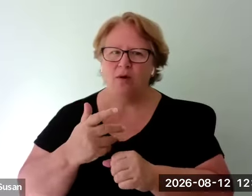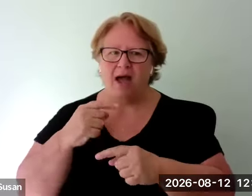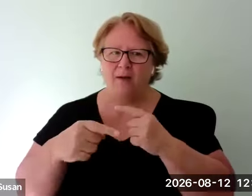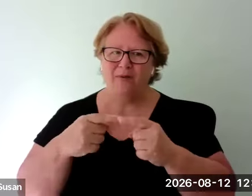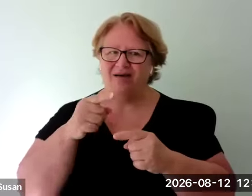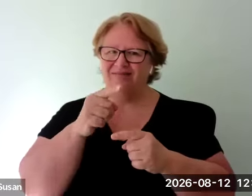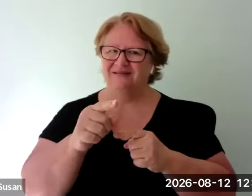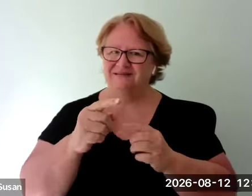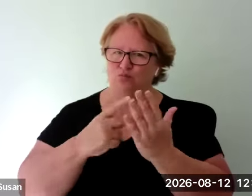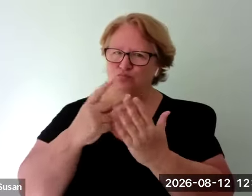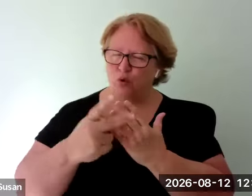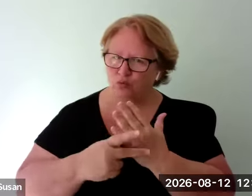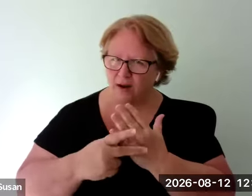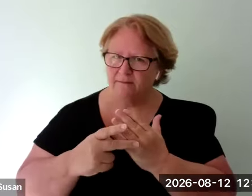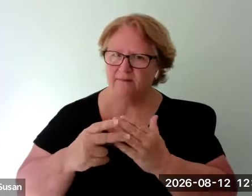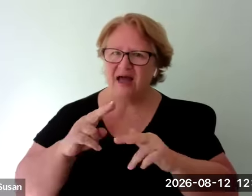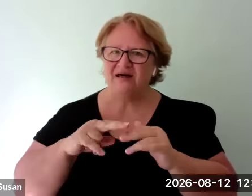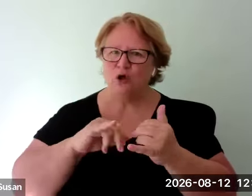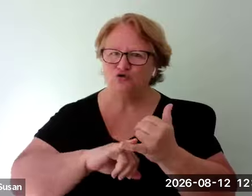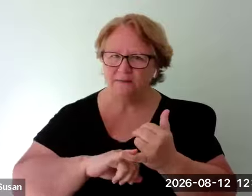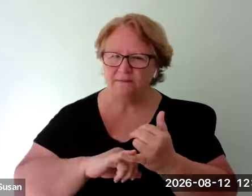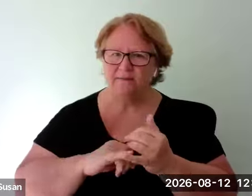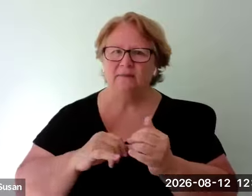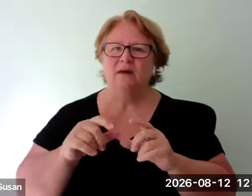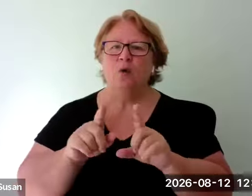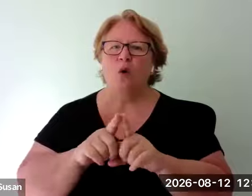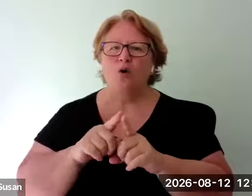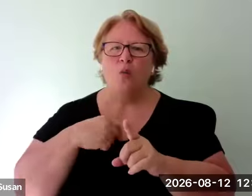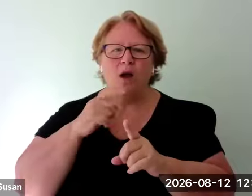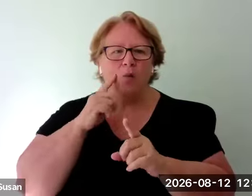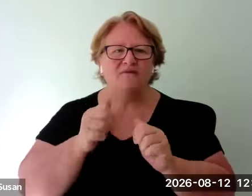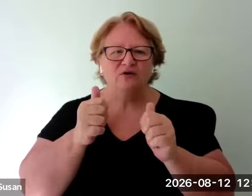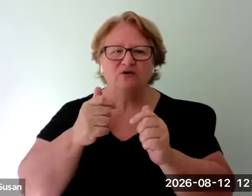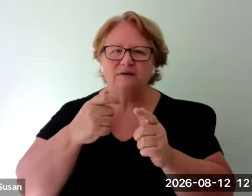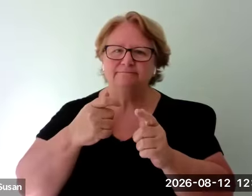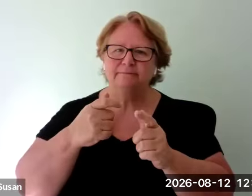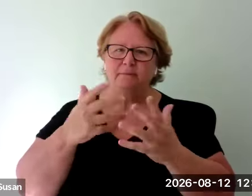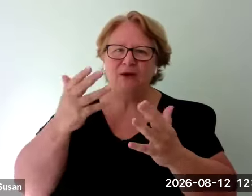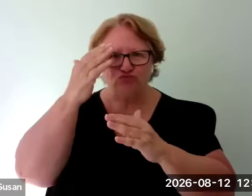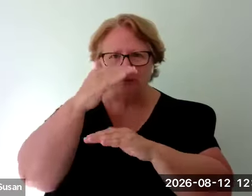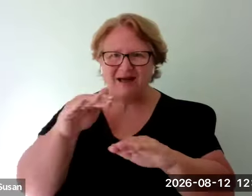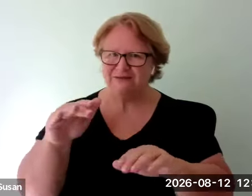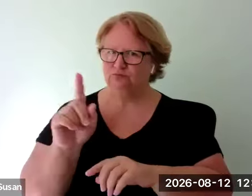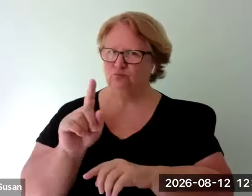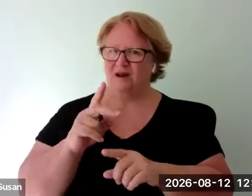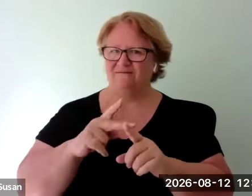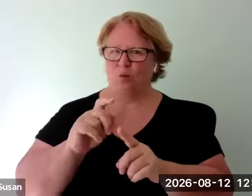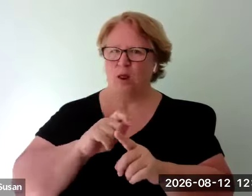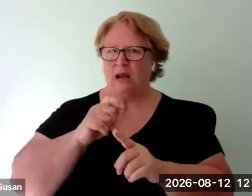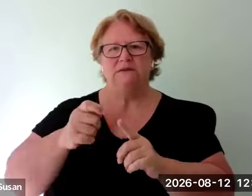take us through in a minut an overview of the Fellowships or the Disability Research Leadership Program and the